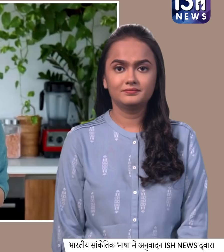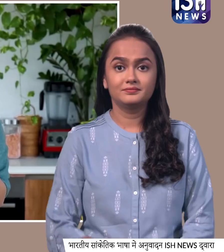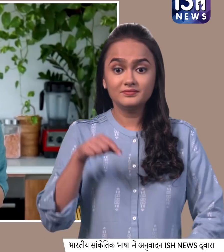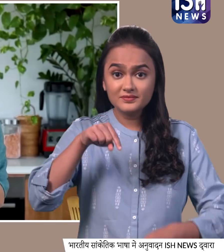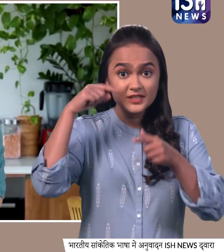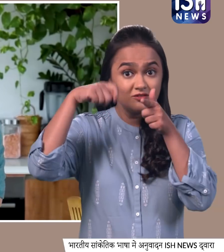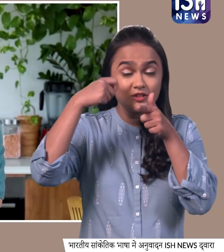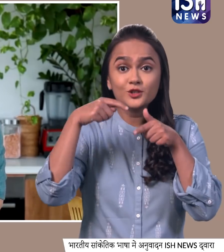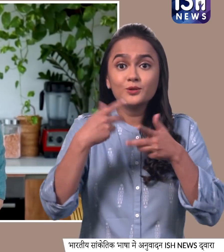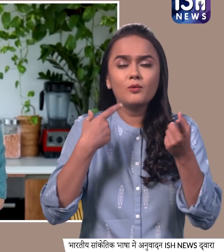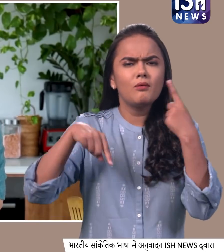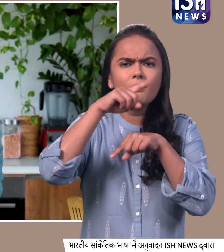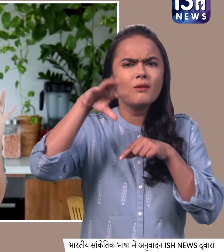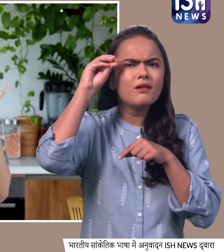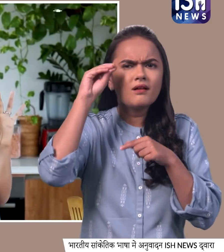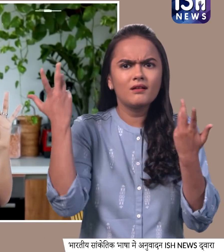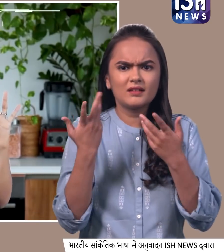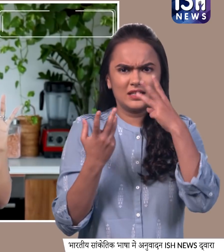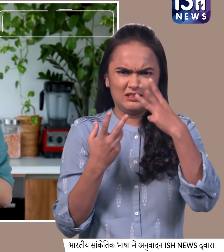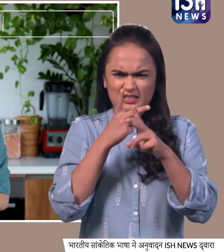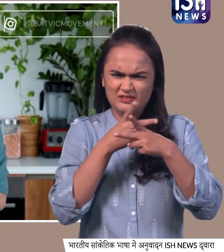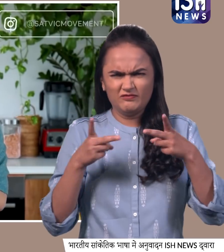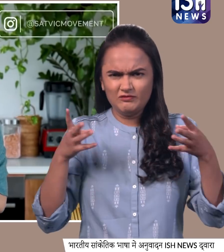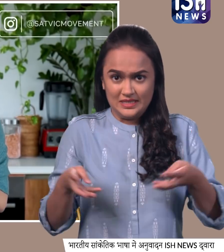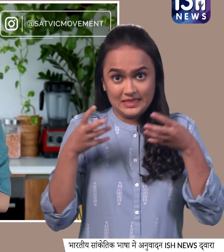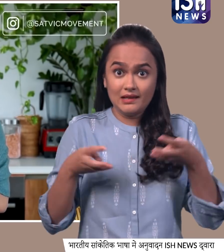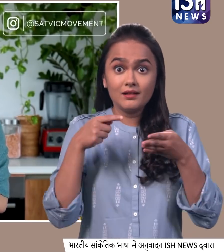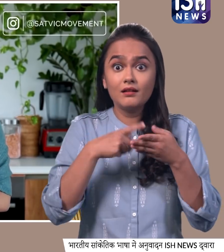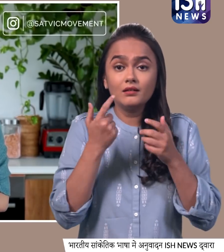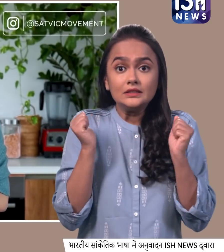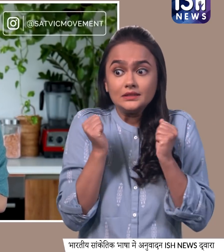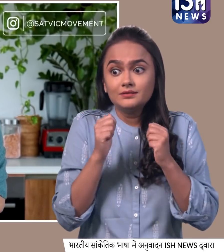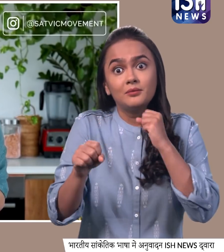In this video, we'll learn 3 salads that you can prepare during winters